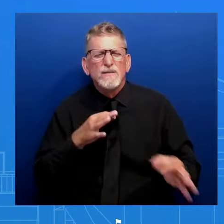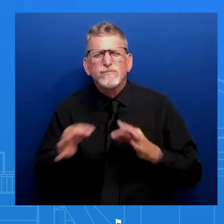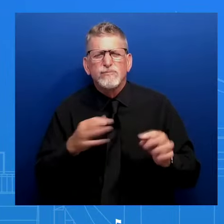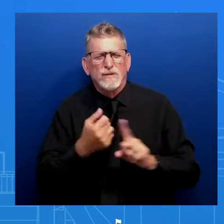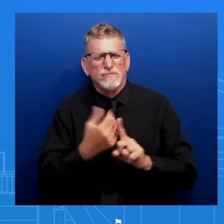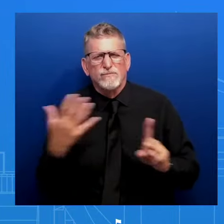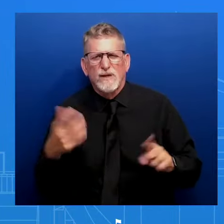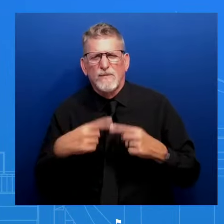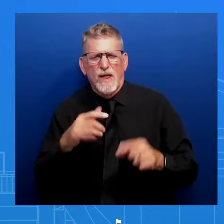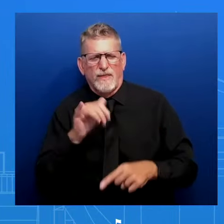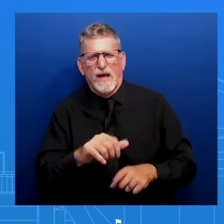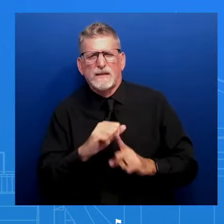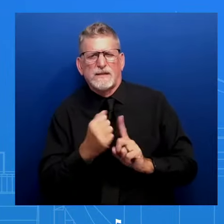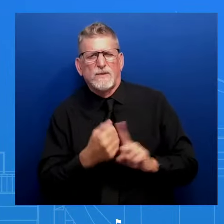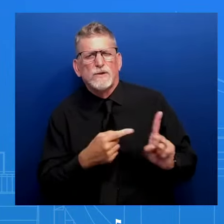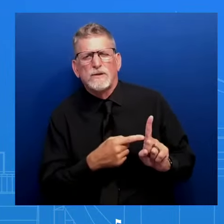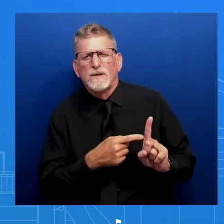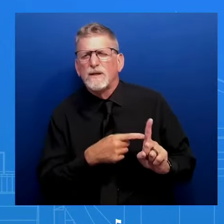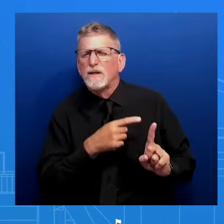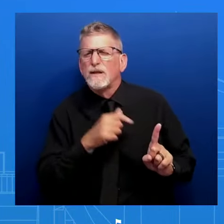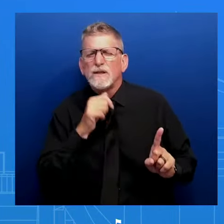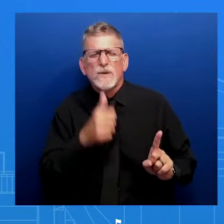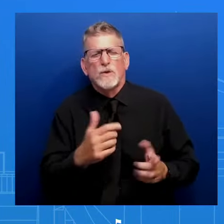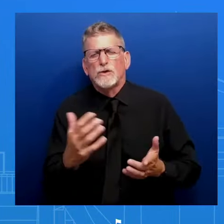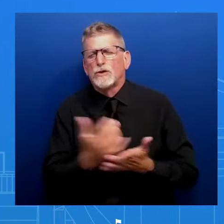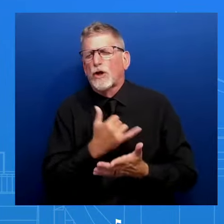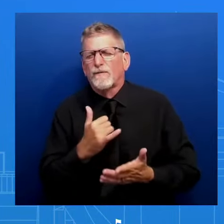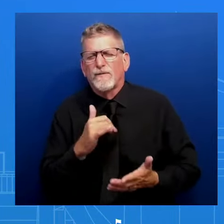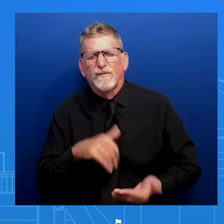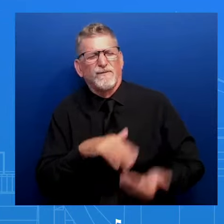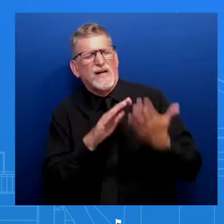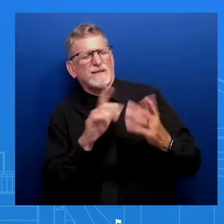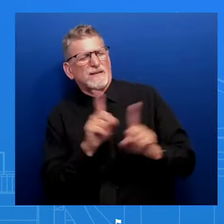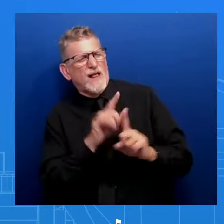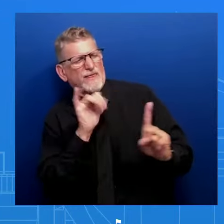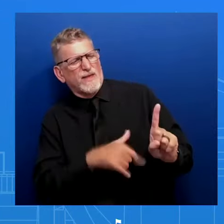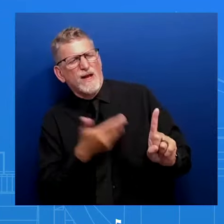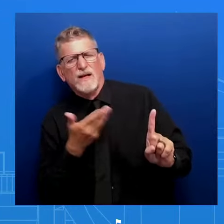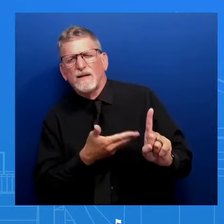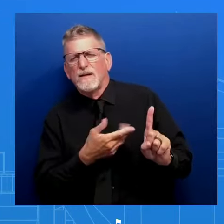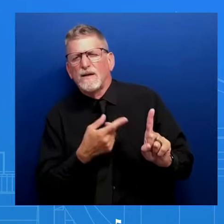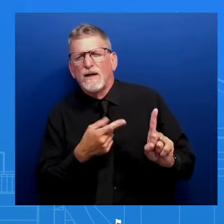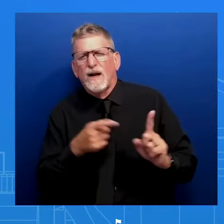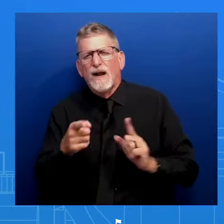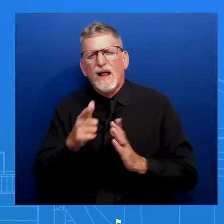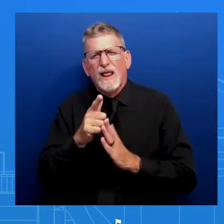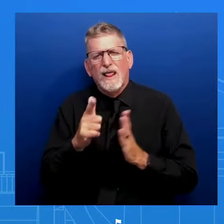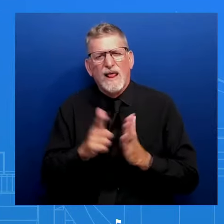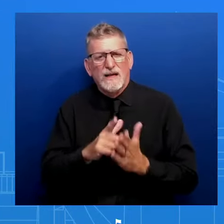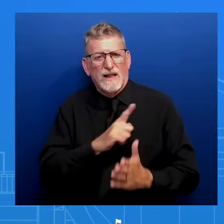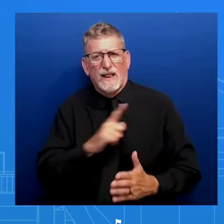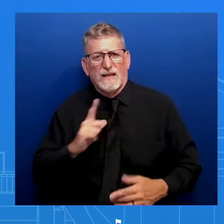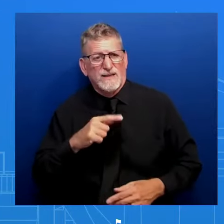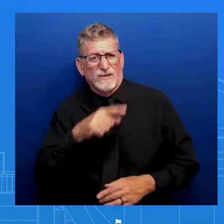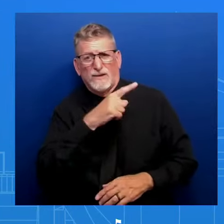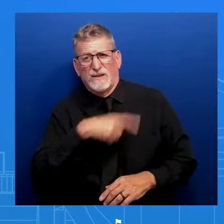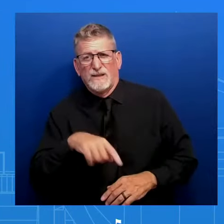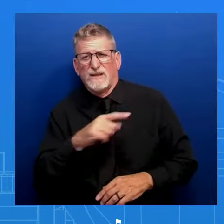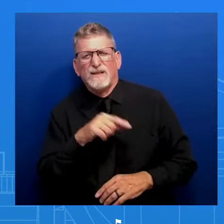When we talk about this particular legislation and the -- not just the legislation, but as we move forward with these types of nominations,